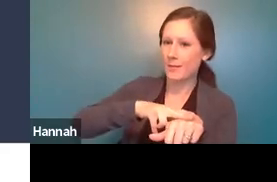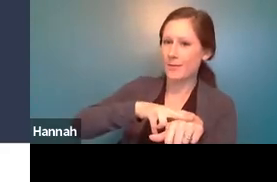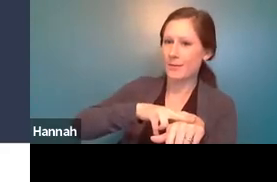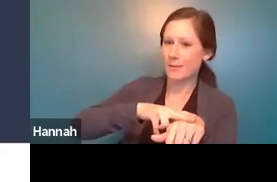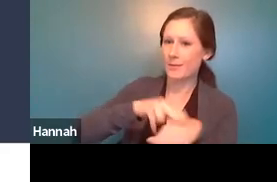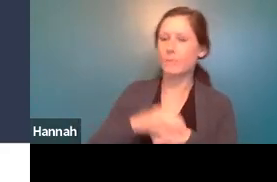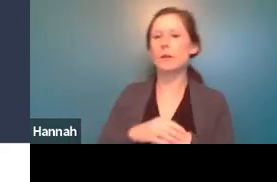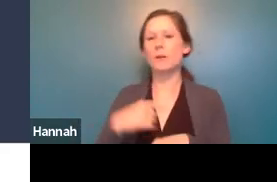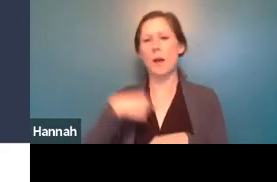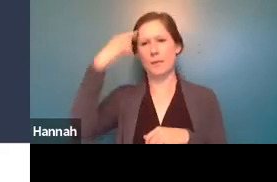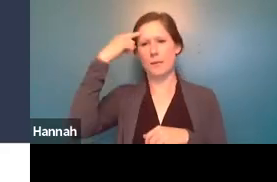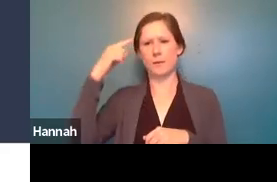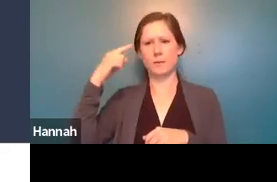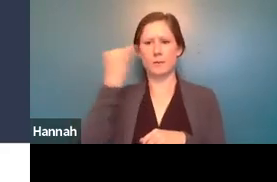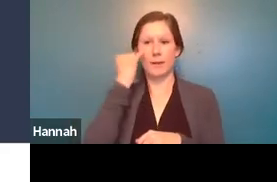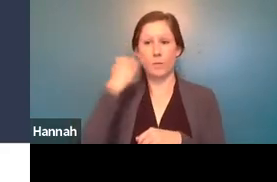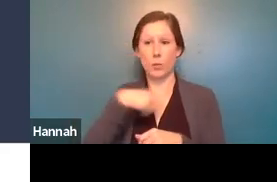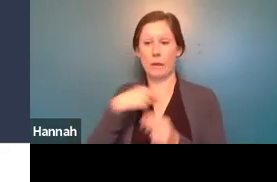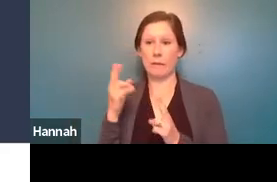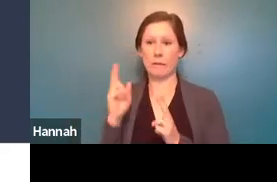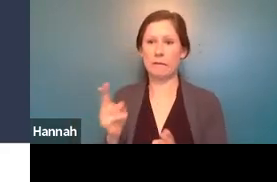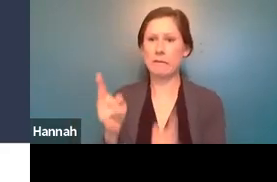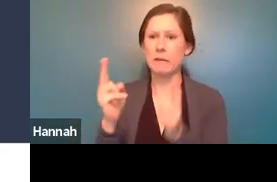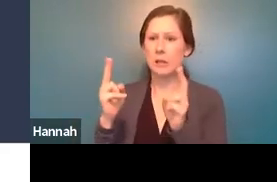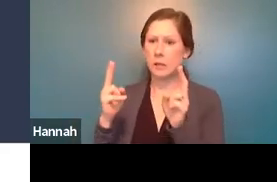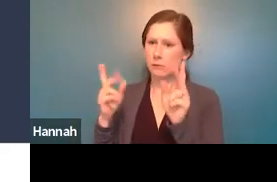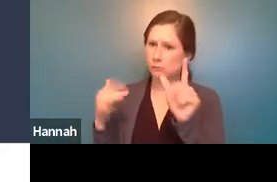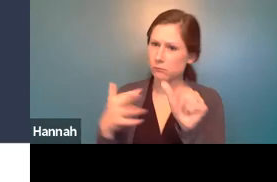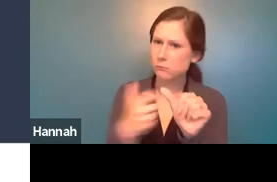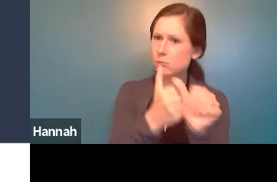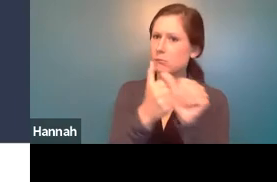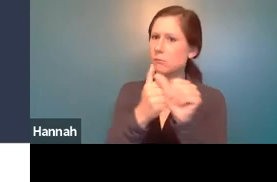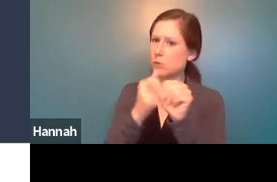rushing to that or over planning for that or thinking that we know what that will look like